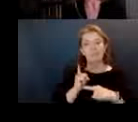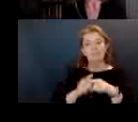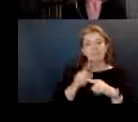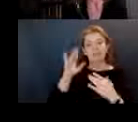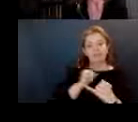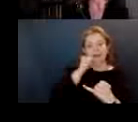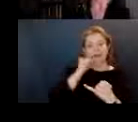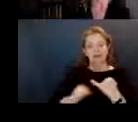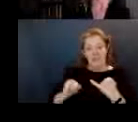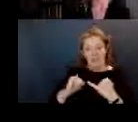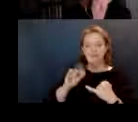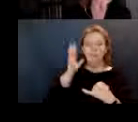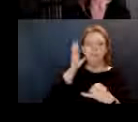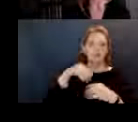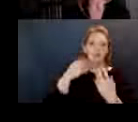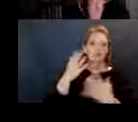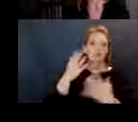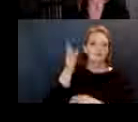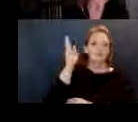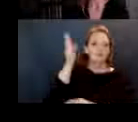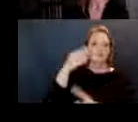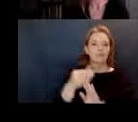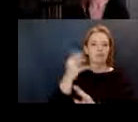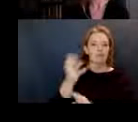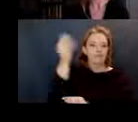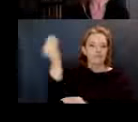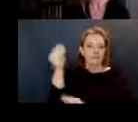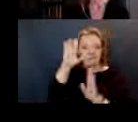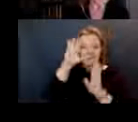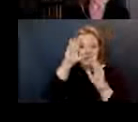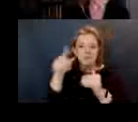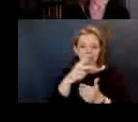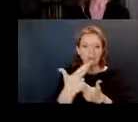We hope that you can all come back for those.